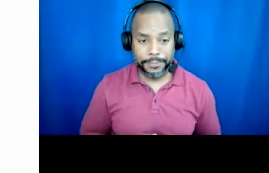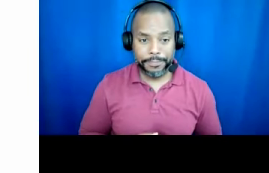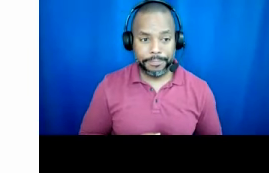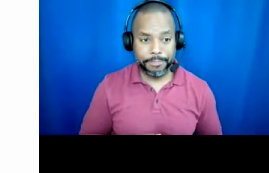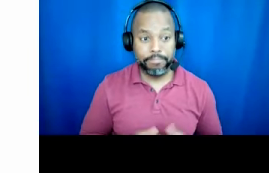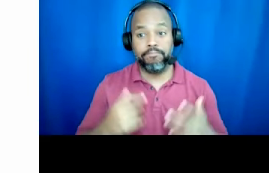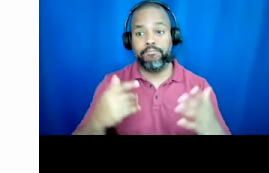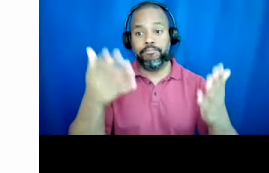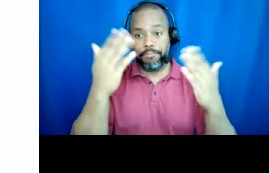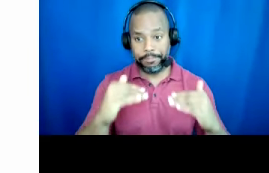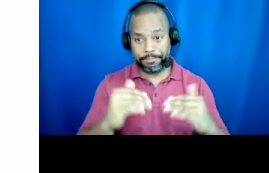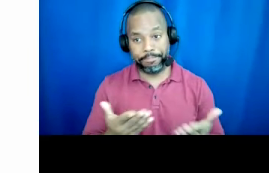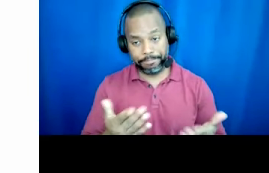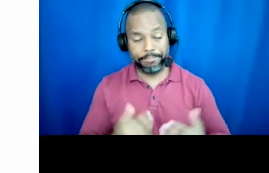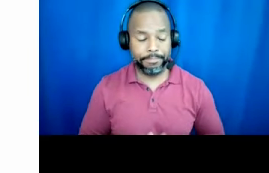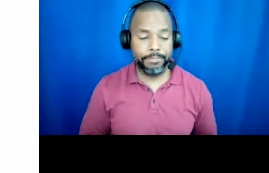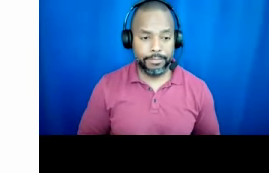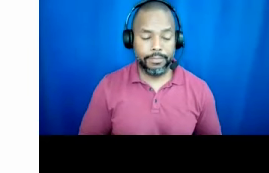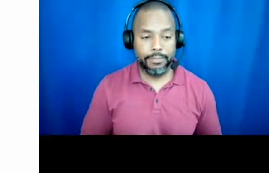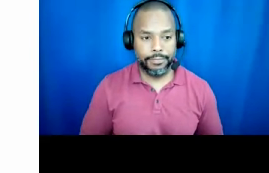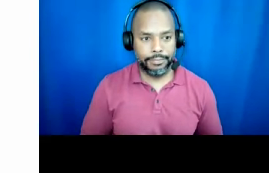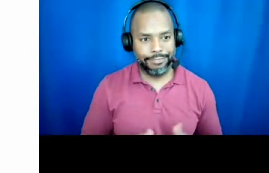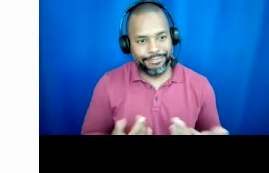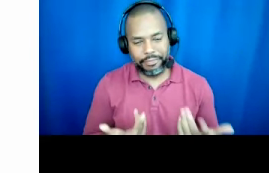you know, a natural question is well, “what